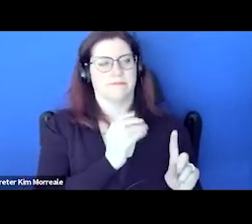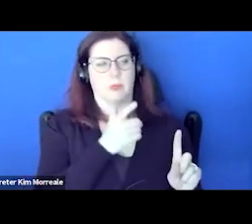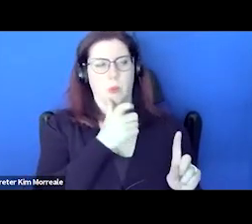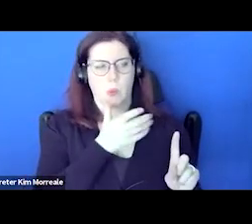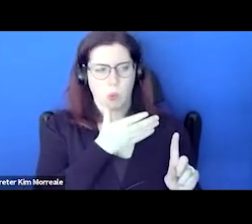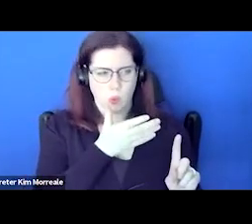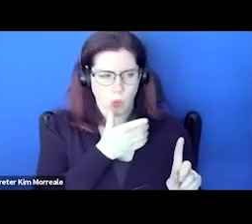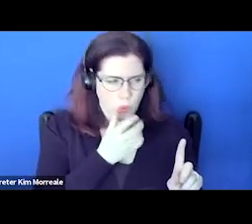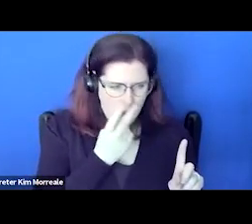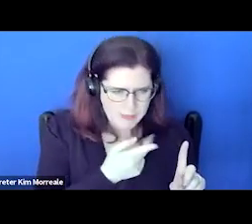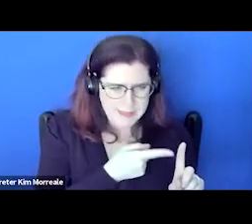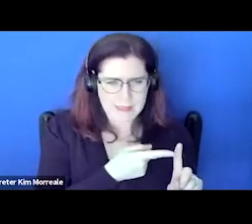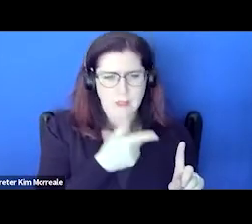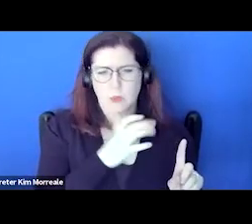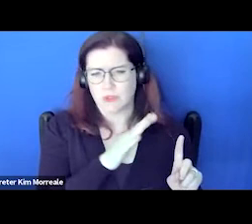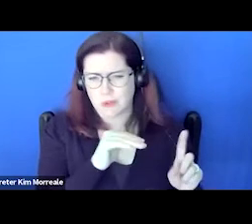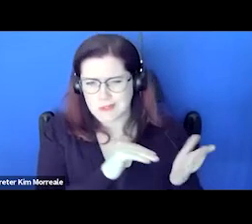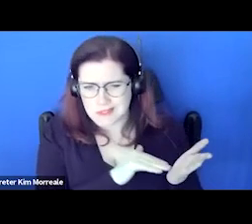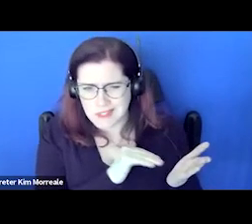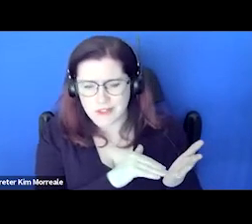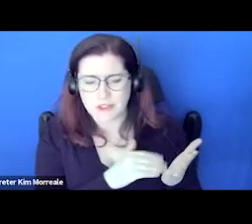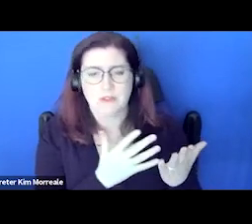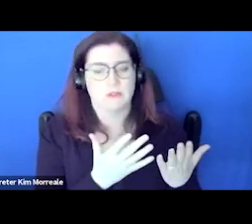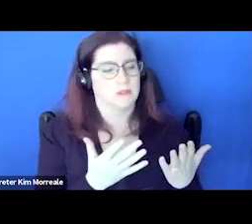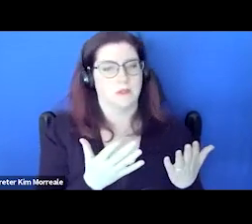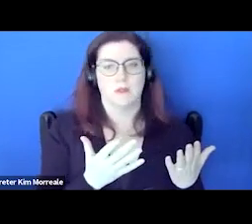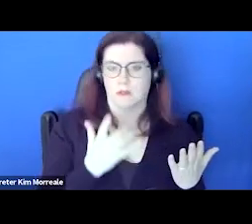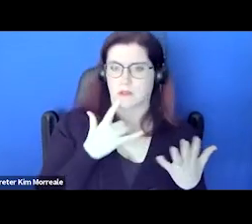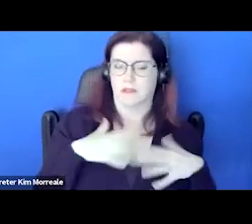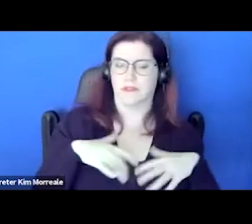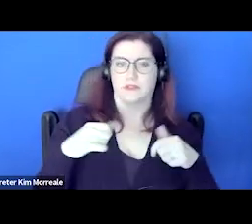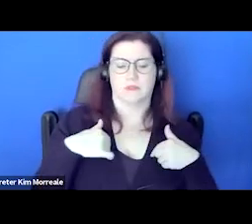Who's your provider? And it took me a while just being able to,